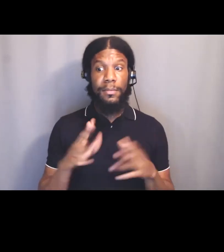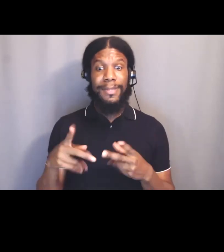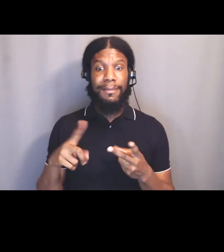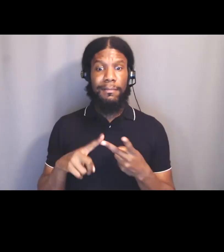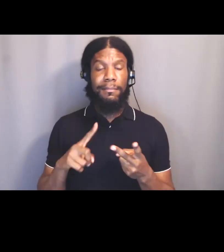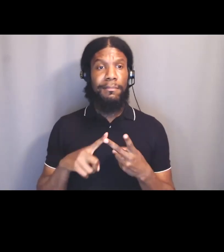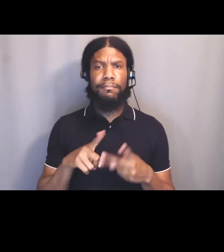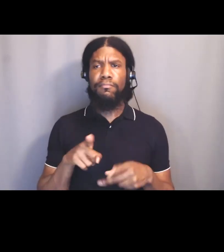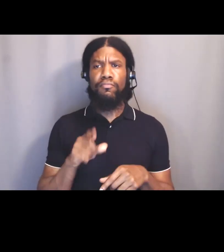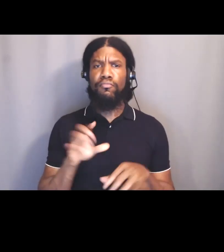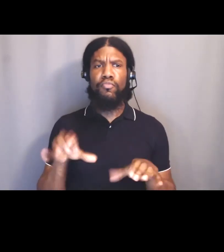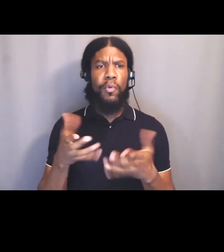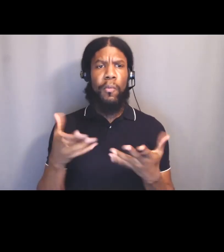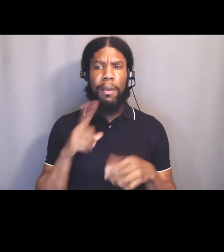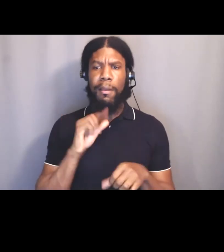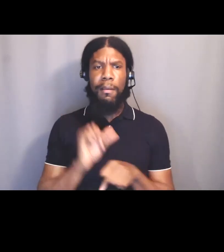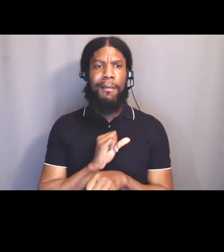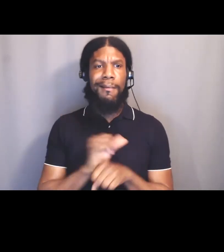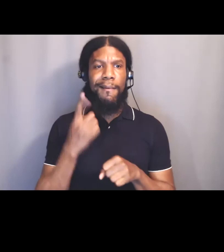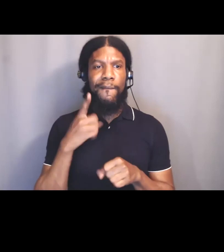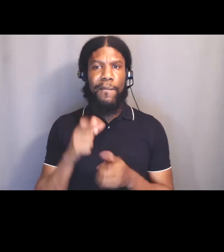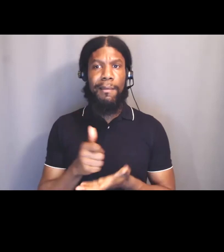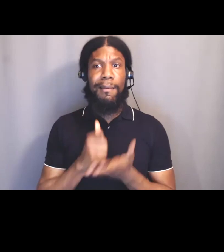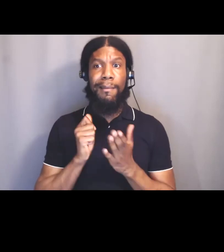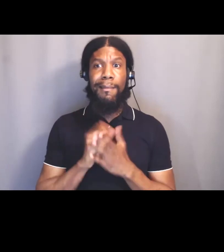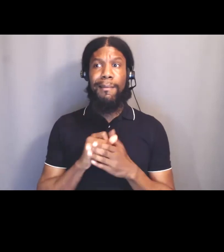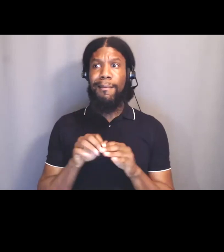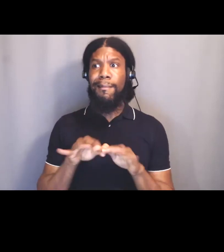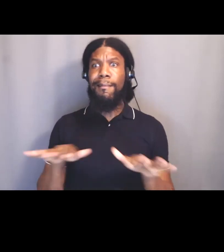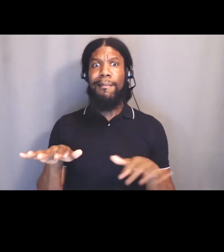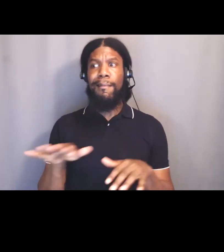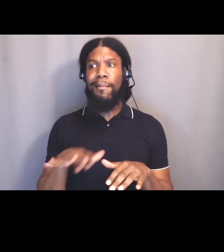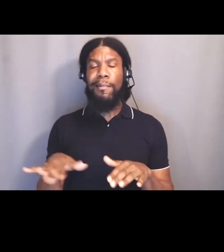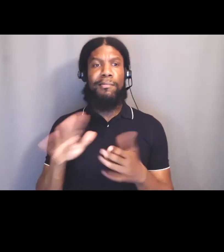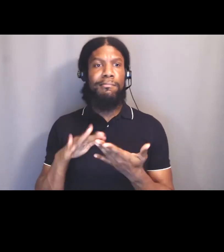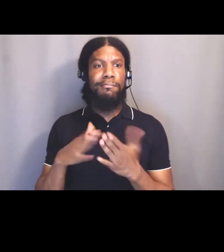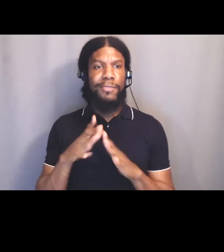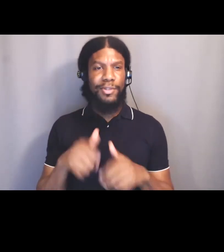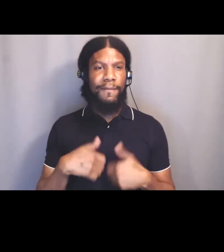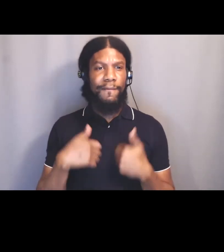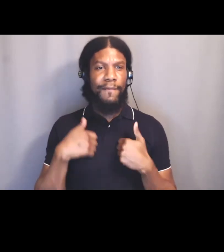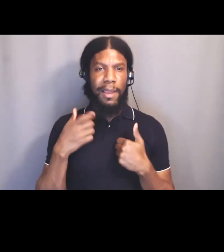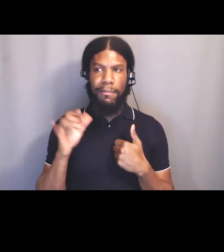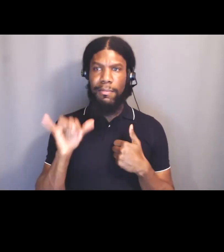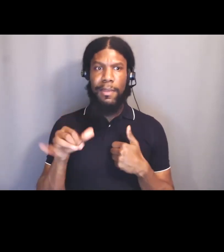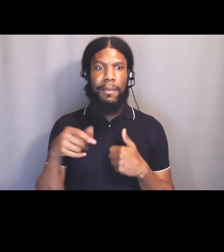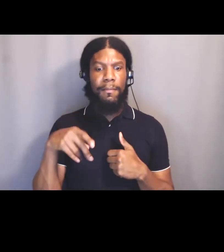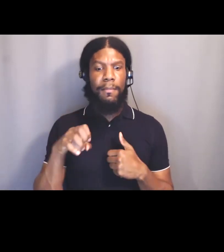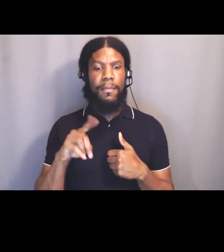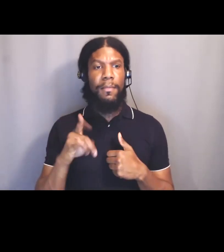to help our entire community survive pending revolution? The last slide that I just wanna show